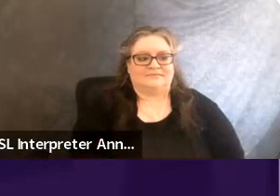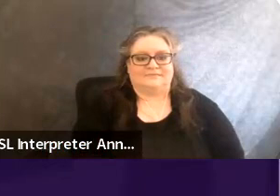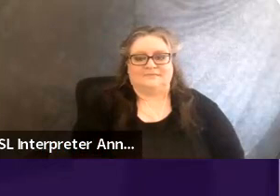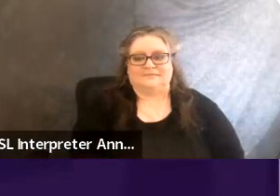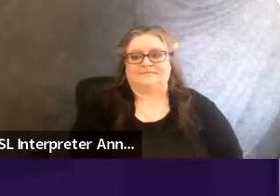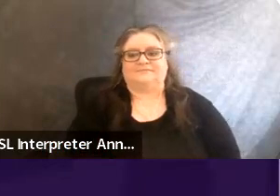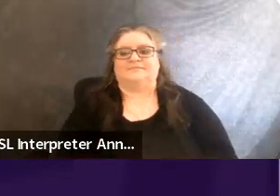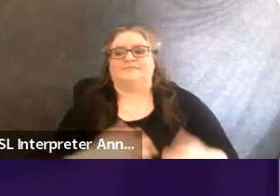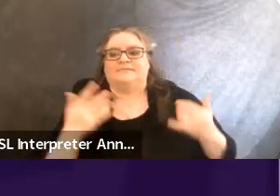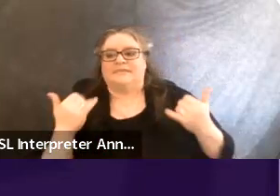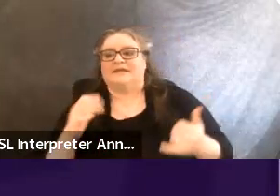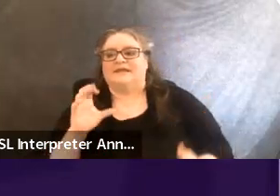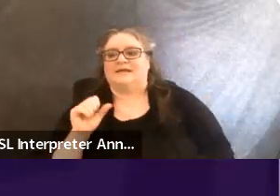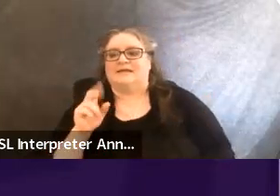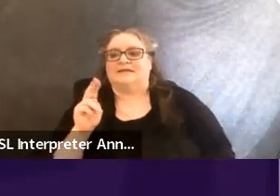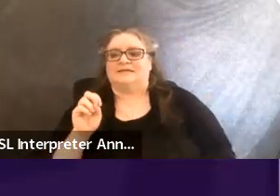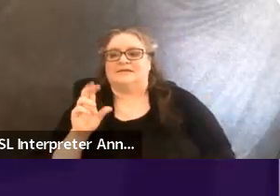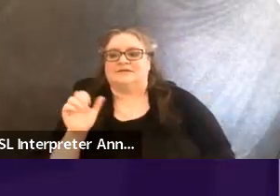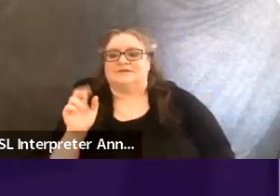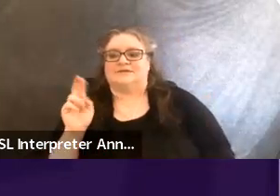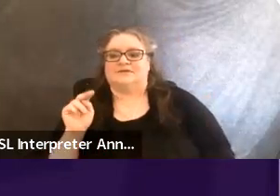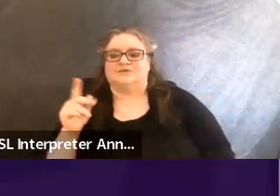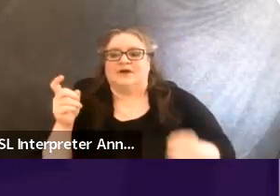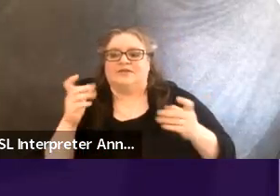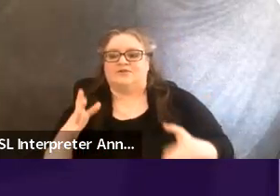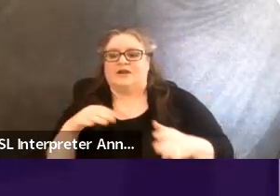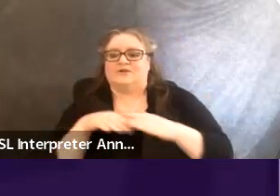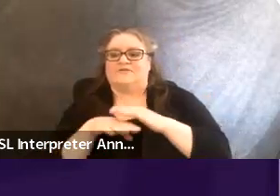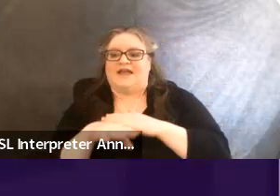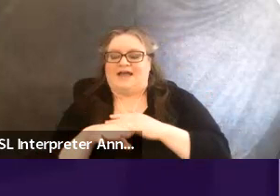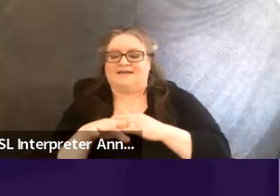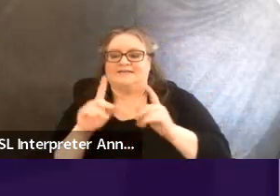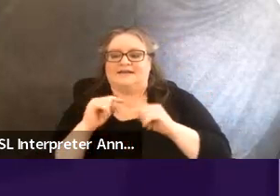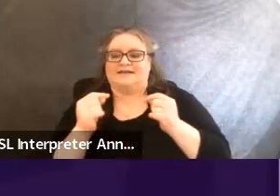> This is Sue Ann, the director of the Access Team at WeCo,